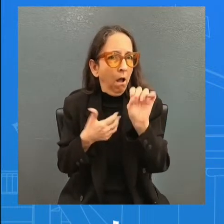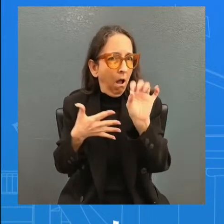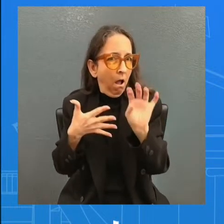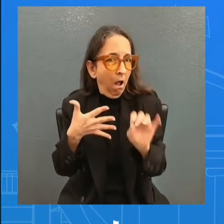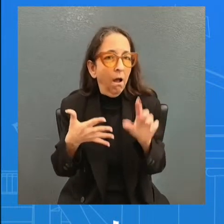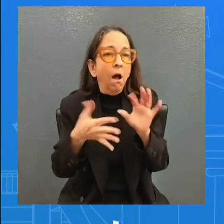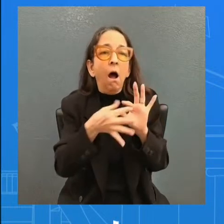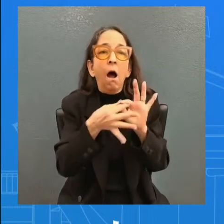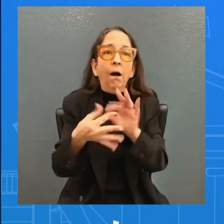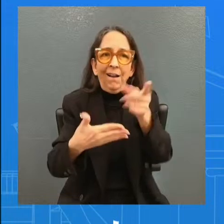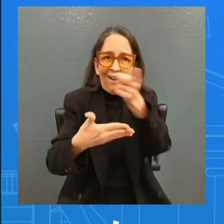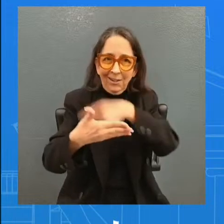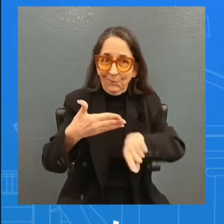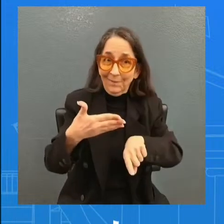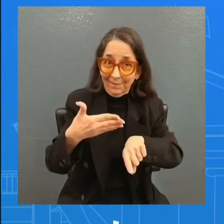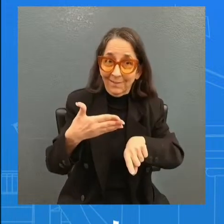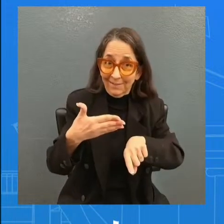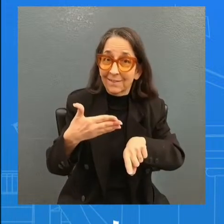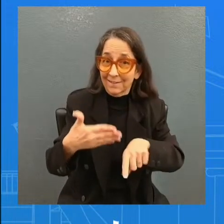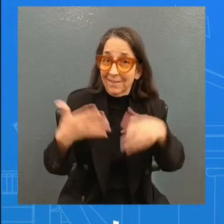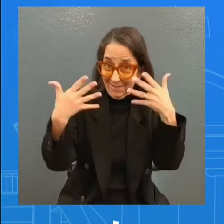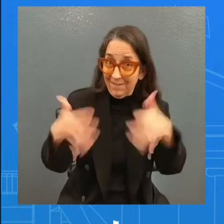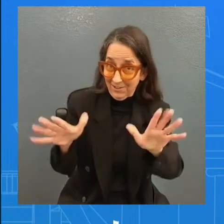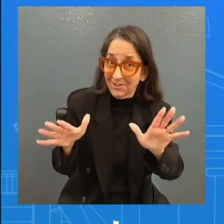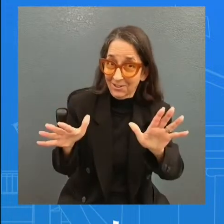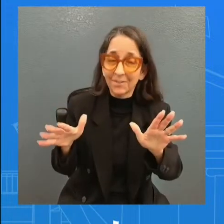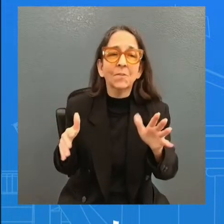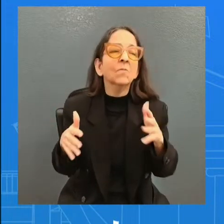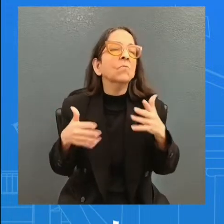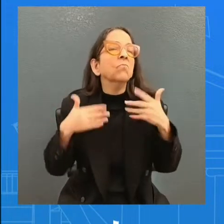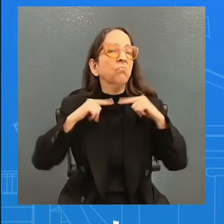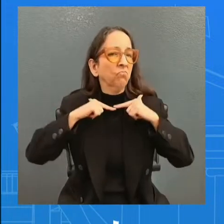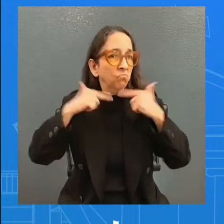In addition to his trip to New Orleans, the president and the first lady